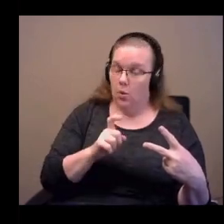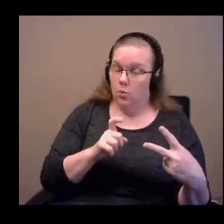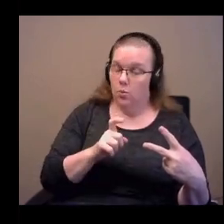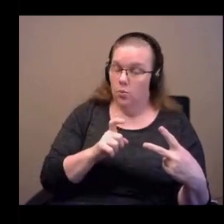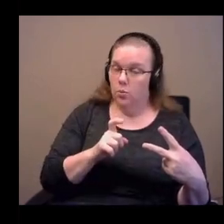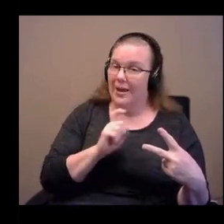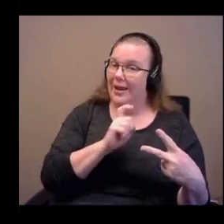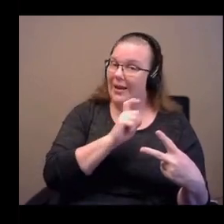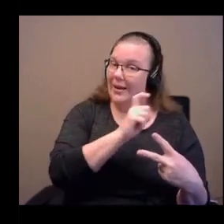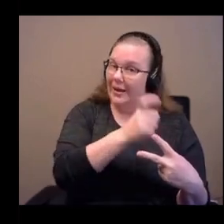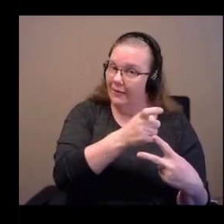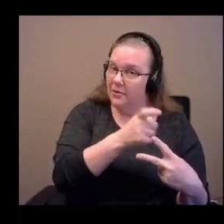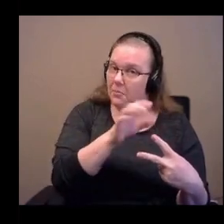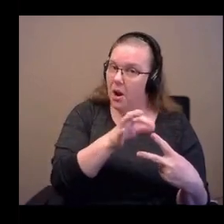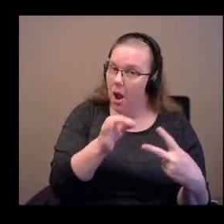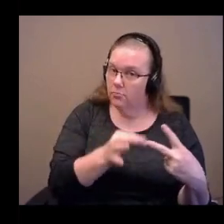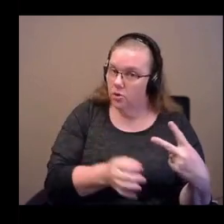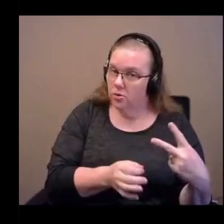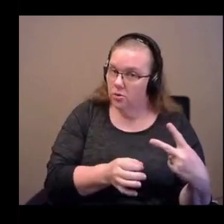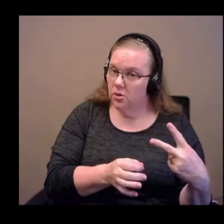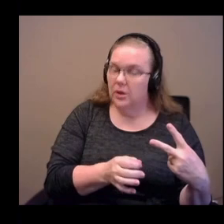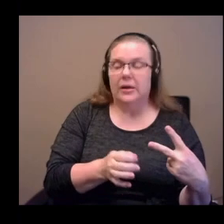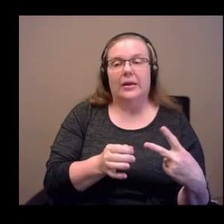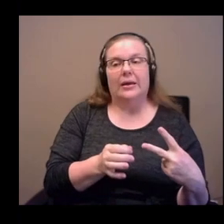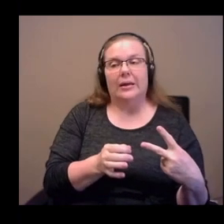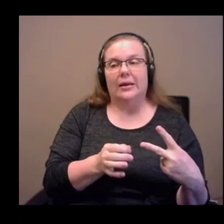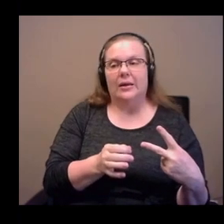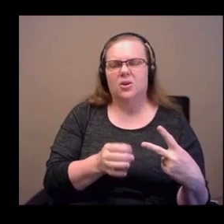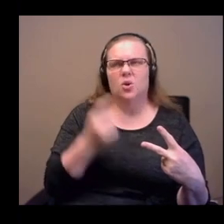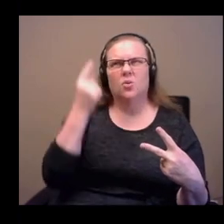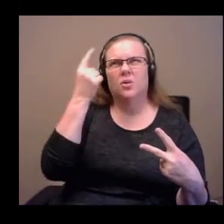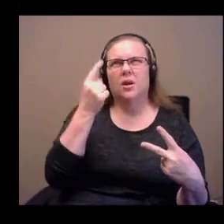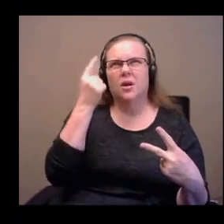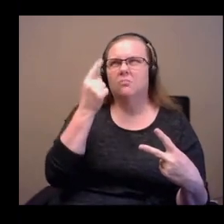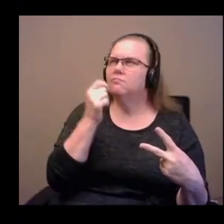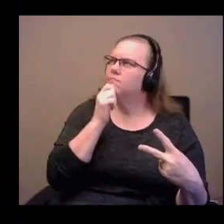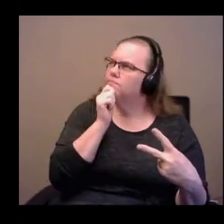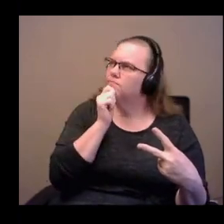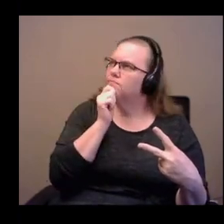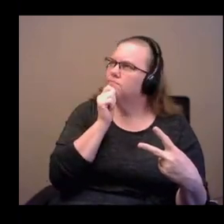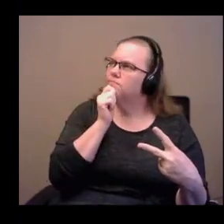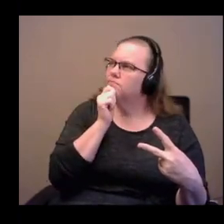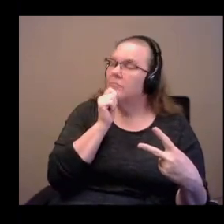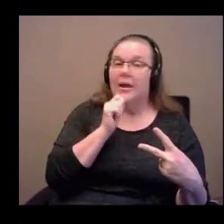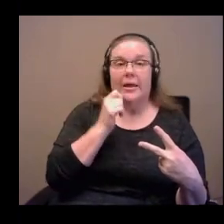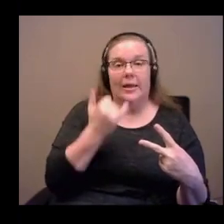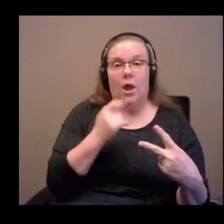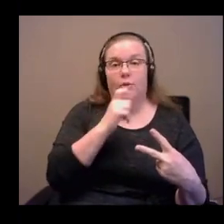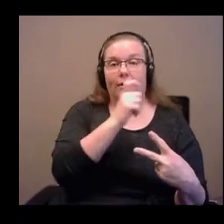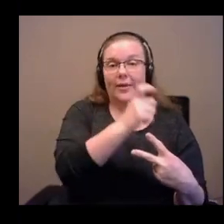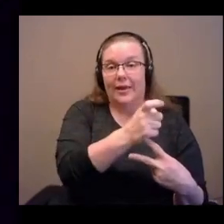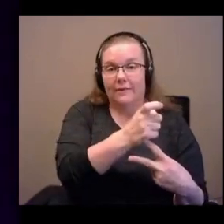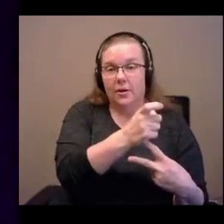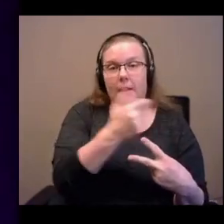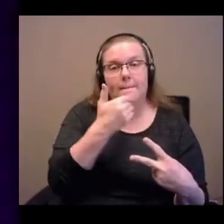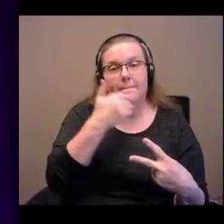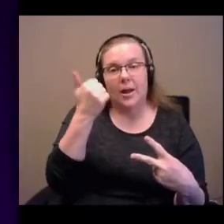listener. Because now, rather than sitting there and thinking about all the reasons they don’t want you to suggest it, instead you’ve given them a new job: Which one of them they like better. And